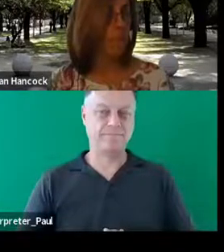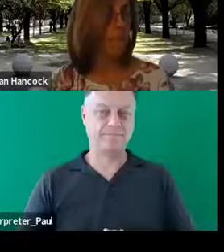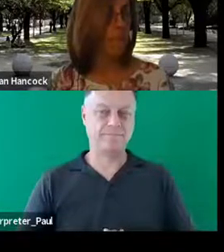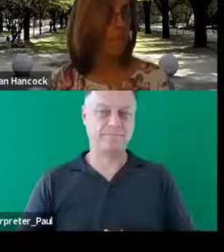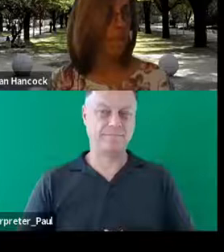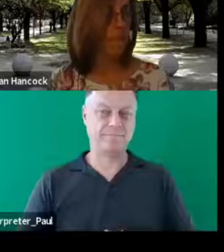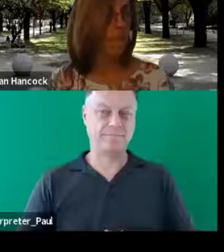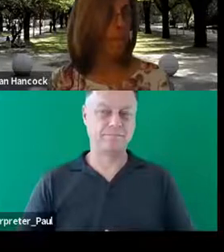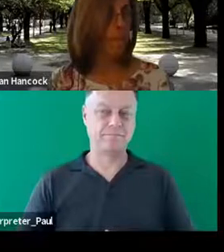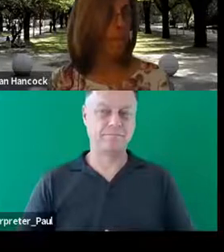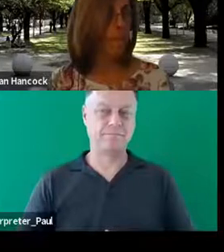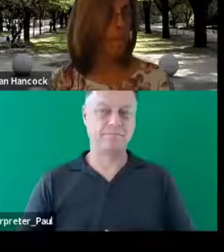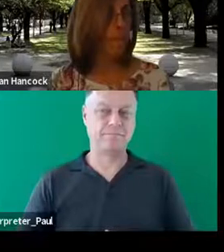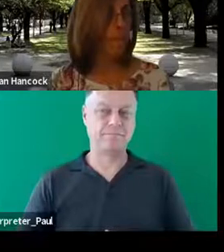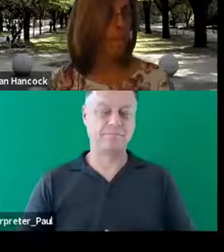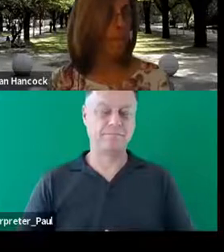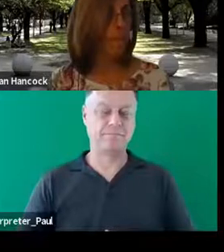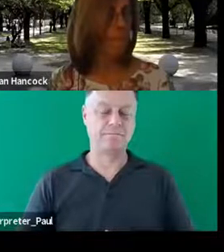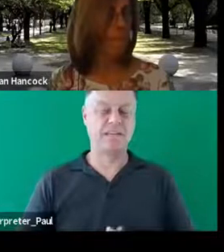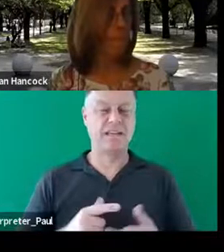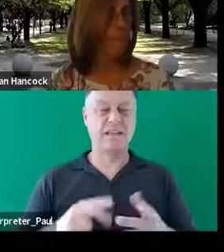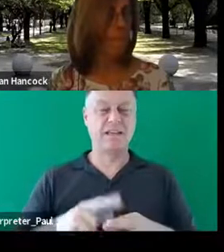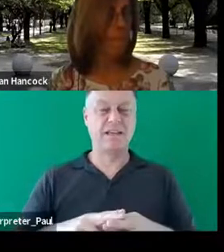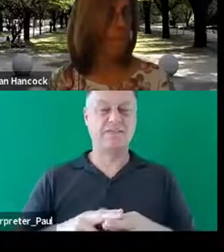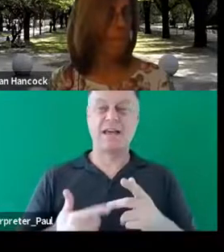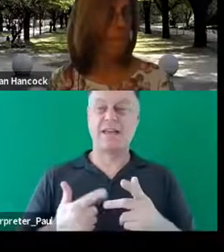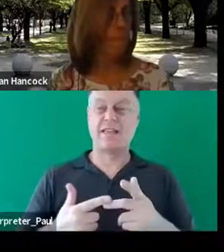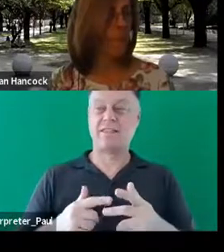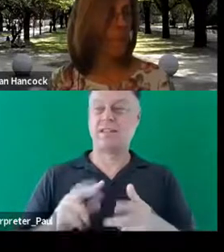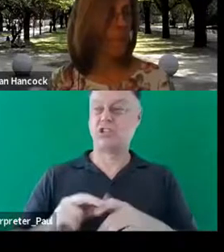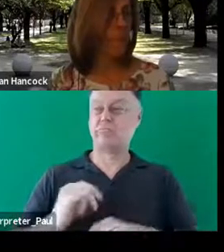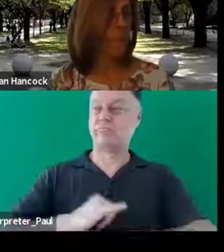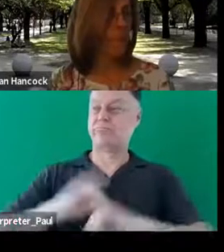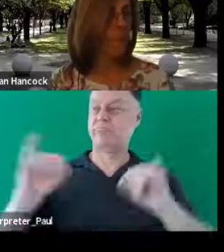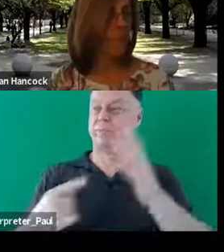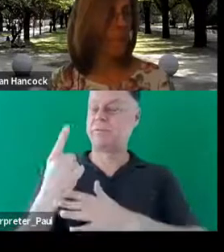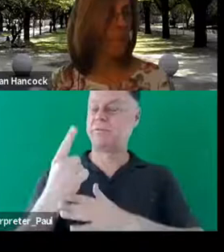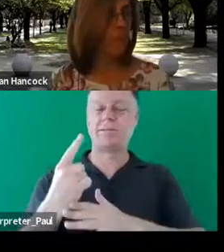issues arise, the mental health of the mentee must take priority and the meetings are highly